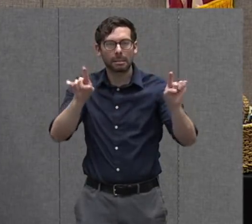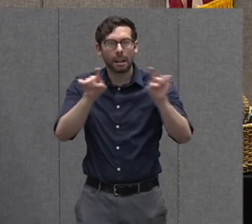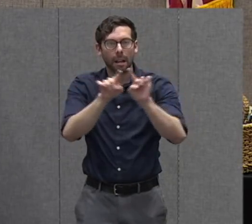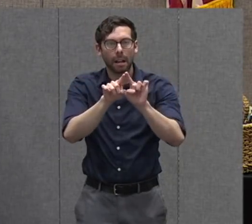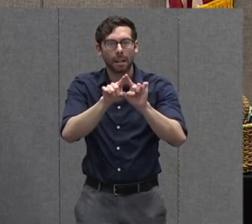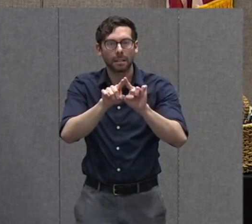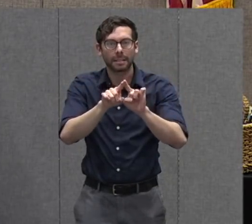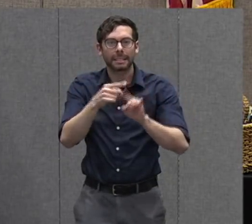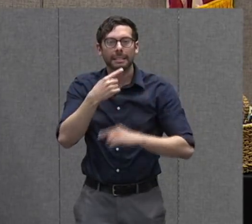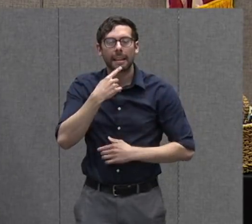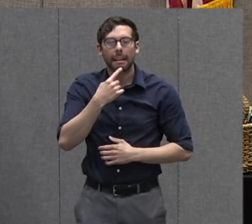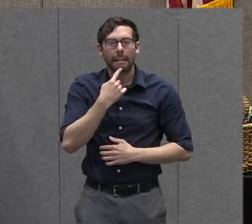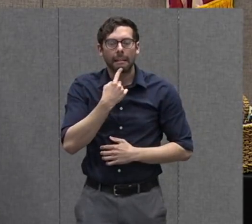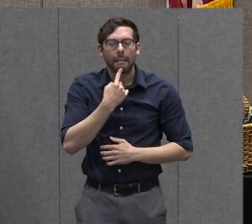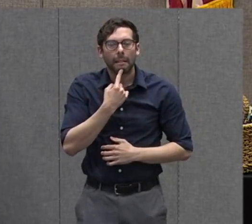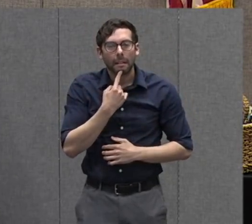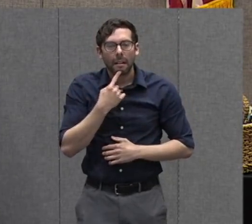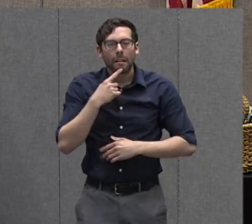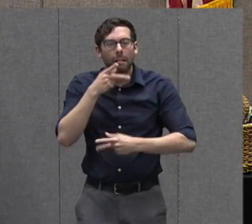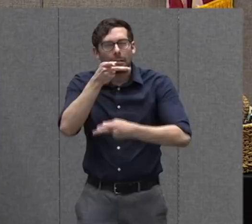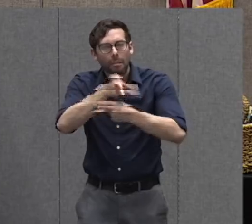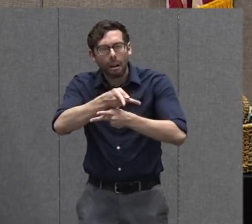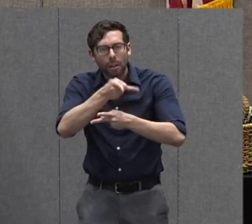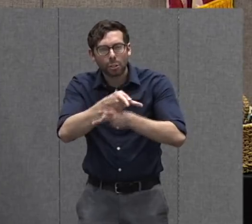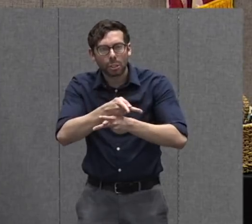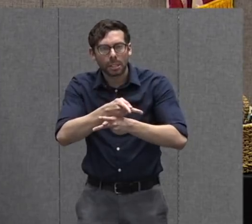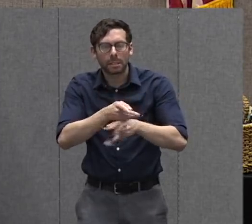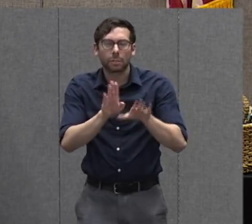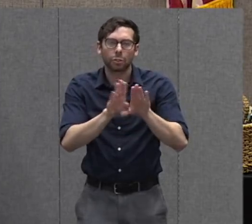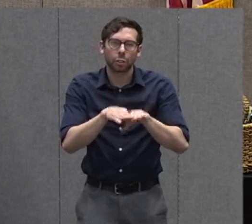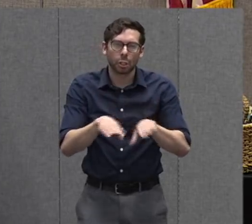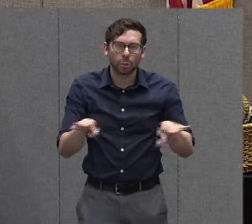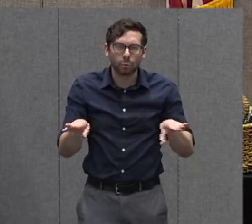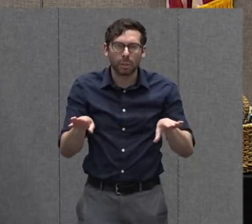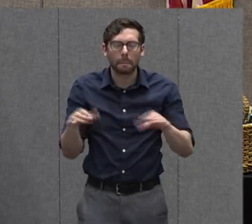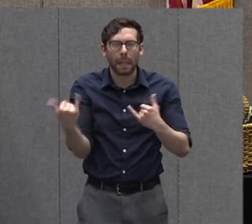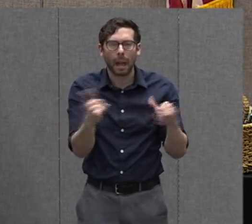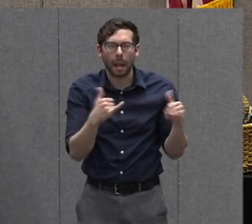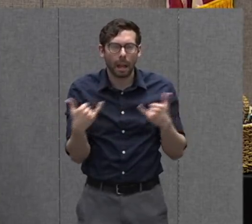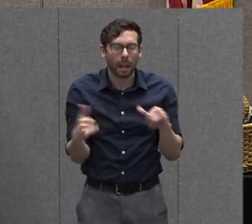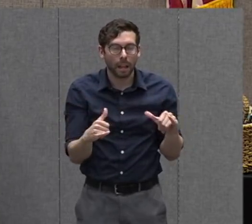But sometimes the cars pay no attention and speed down the road.